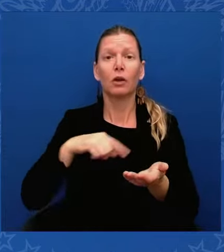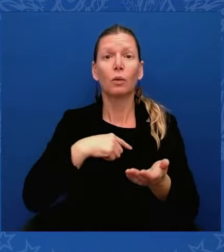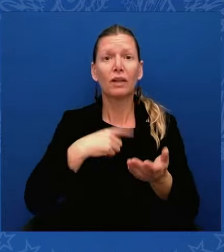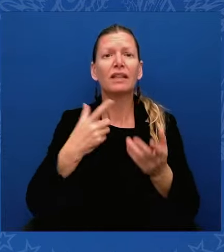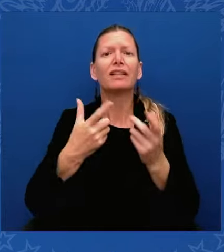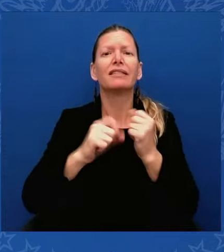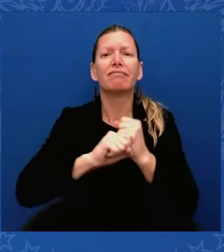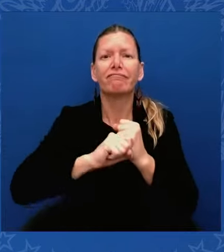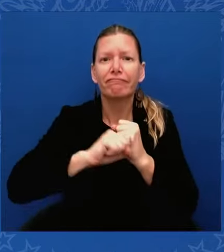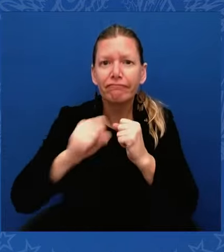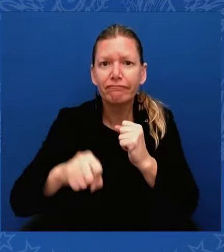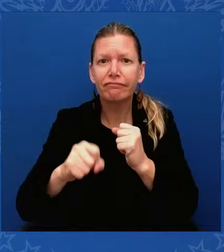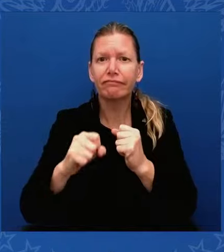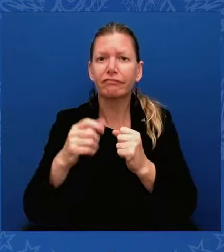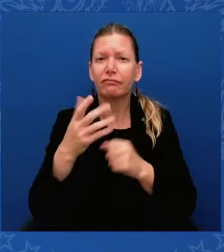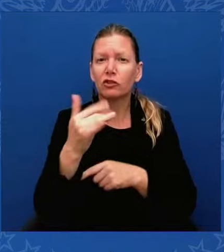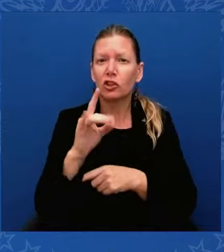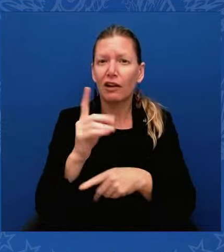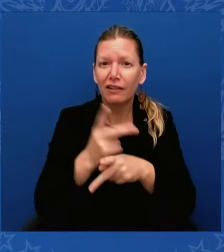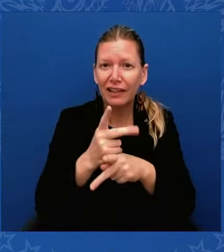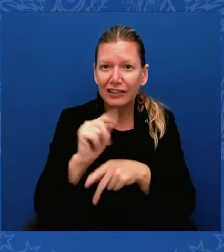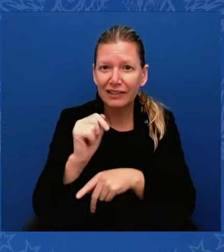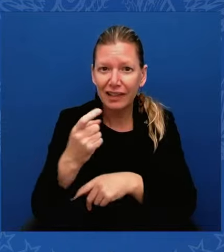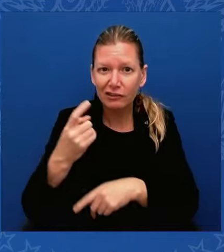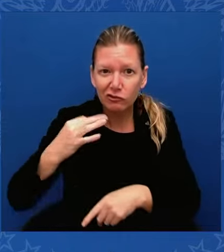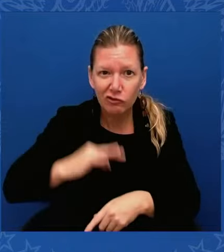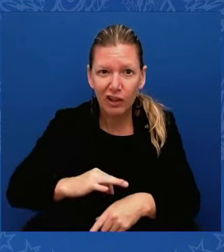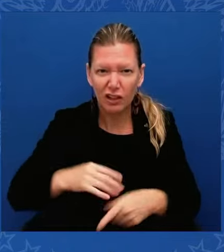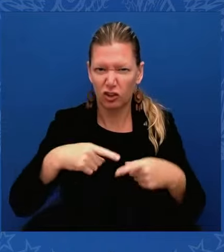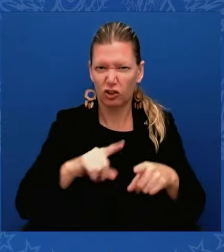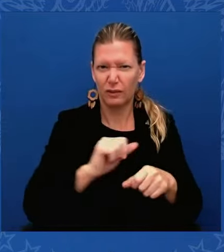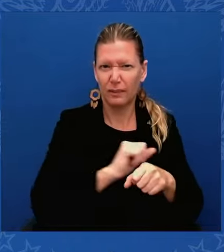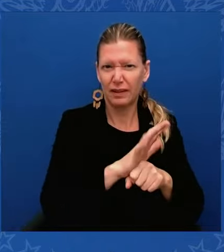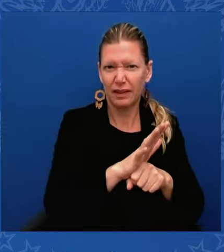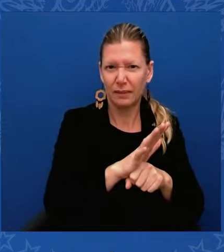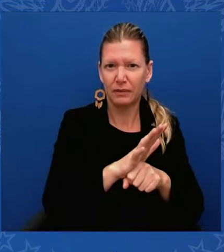we cut Asian American child poverty by nearly 25% to record low.